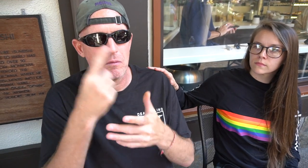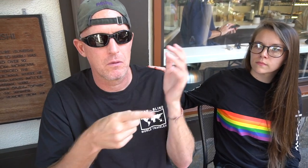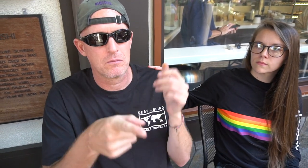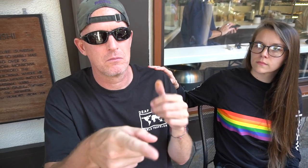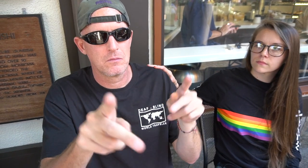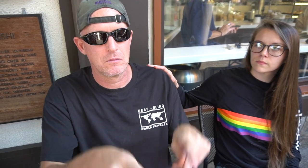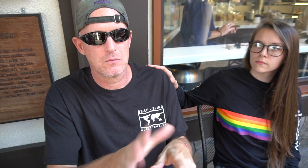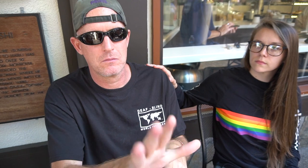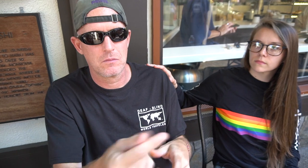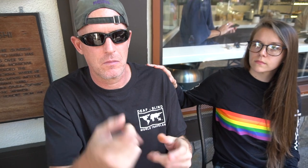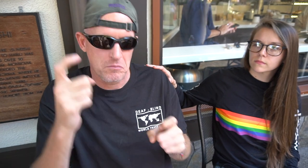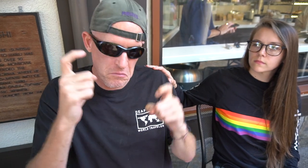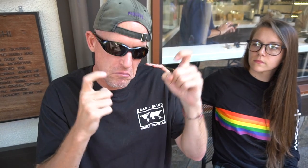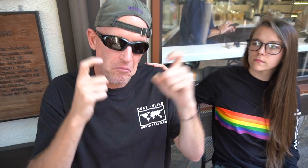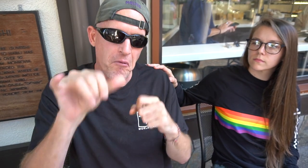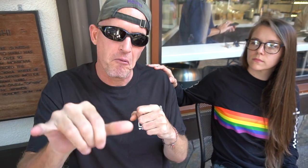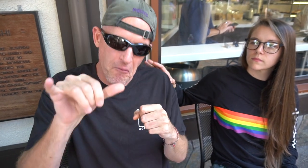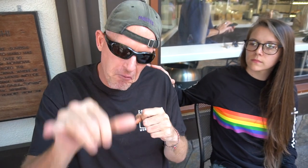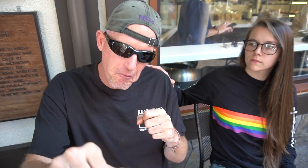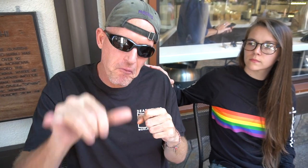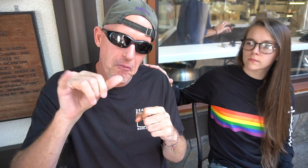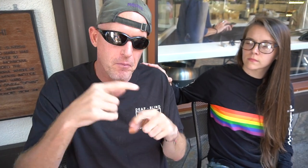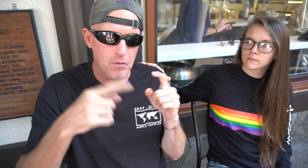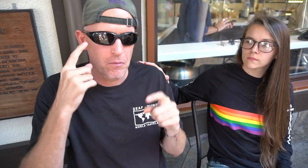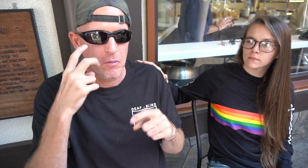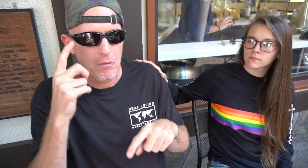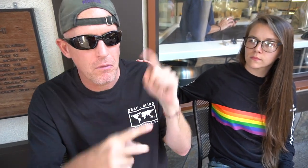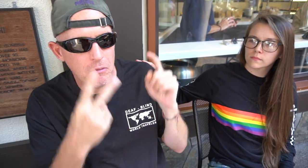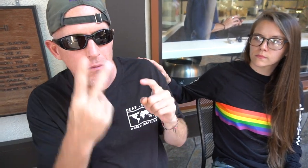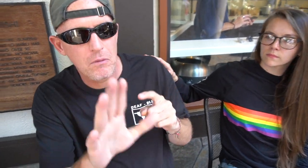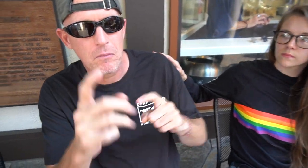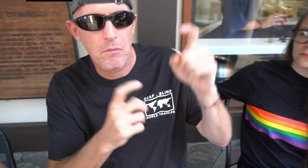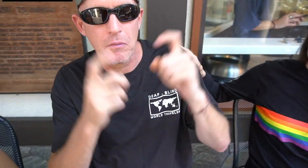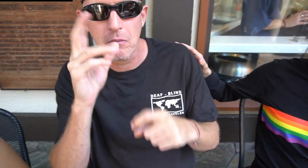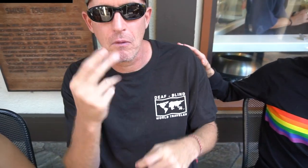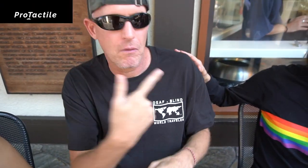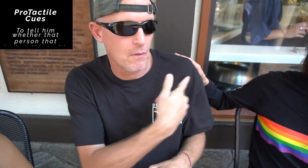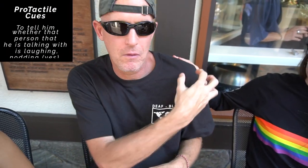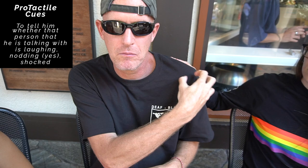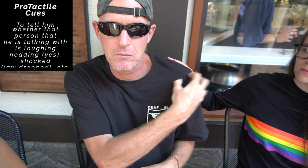what are the reactions, such as facial reactions, A DeafBlind person may not see the person's reactions So, this is what PT cues are for.